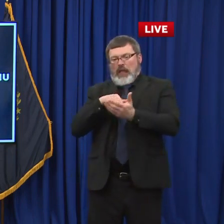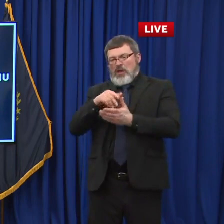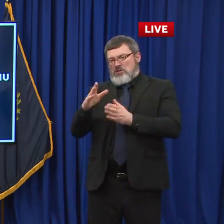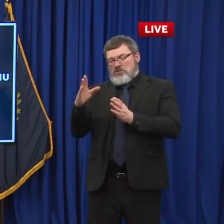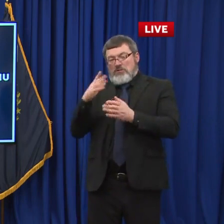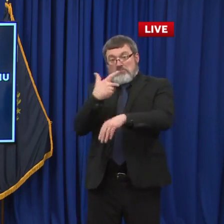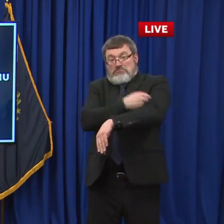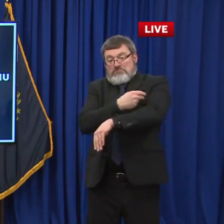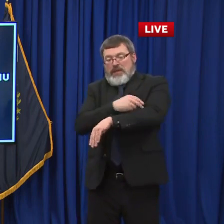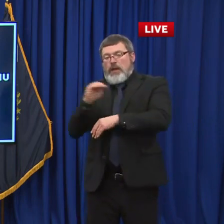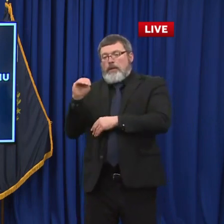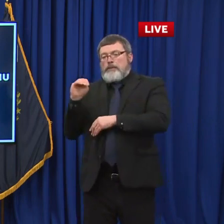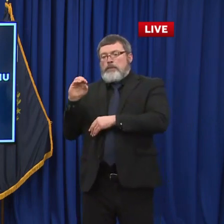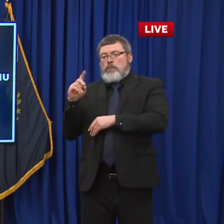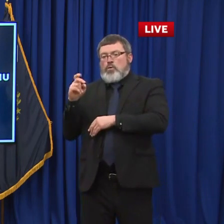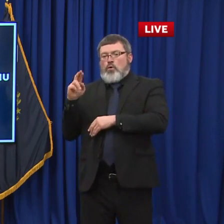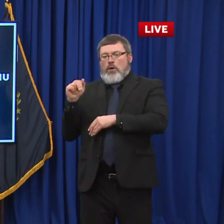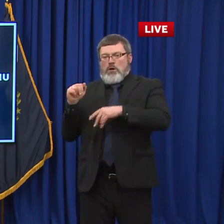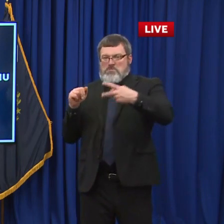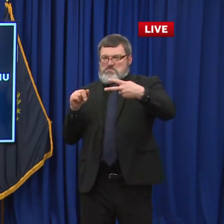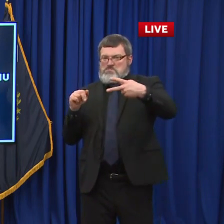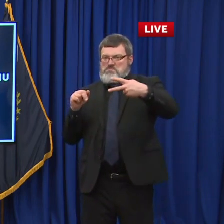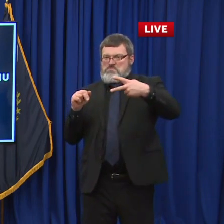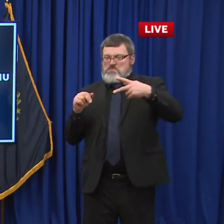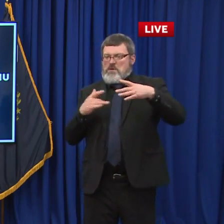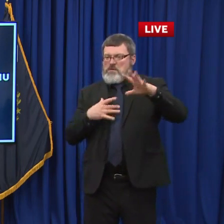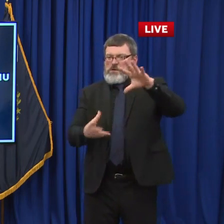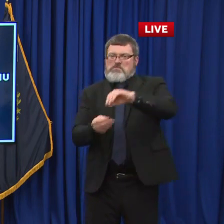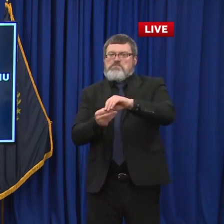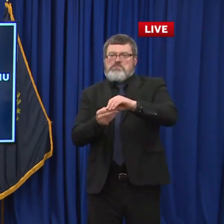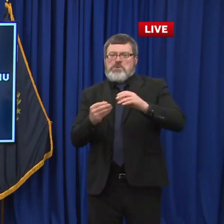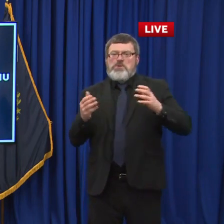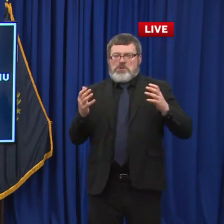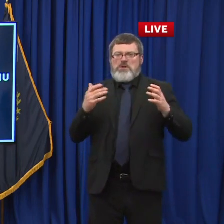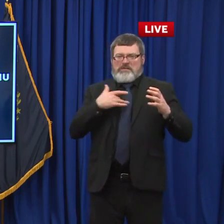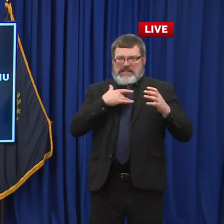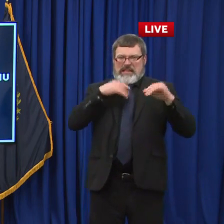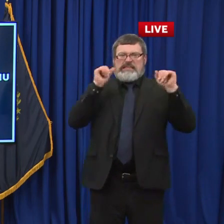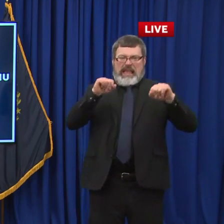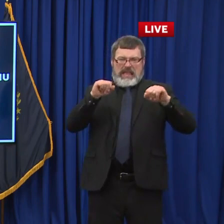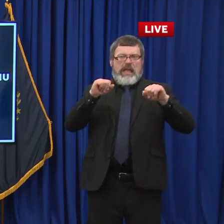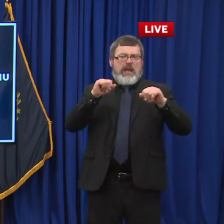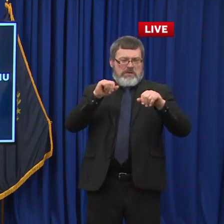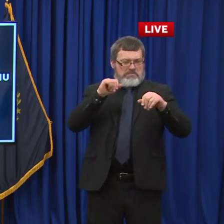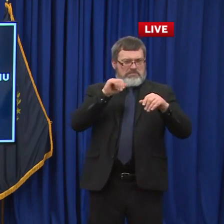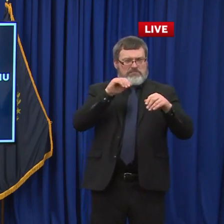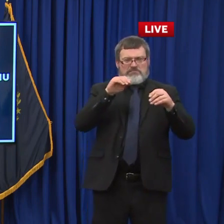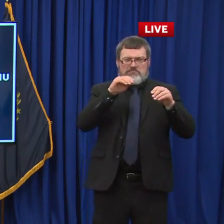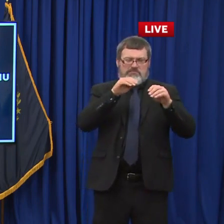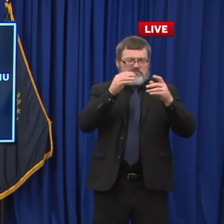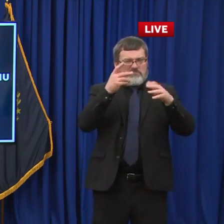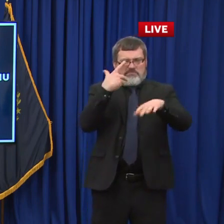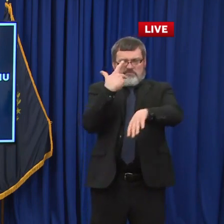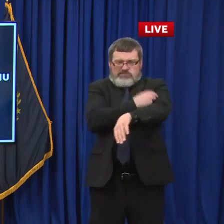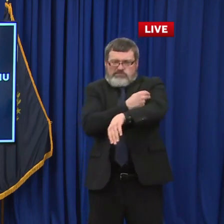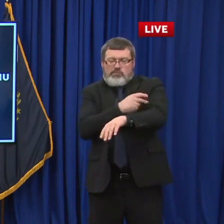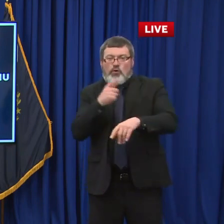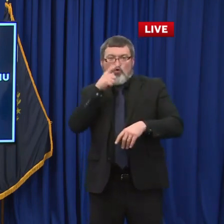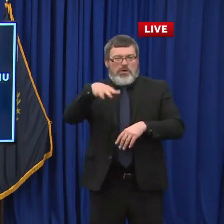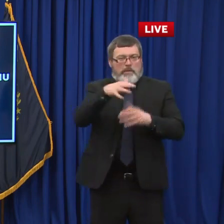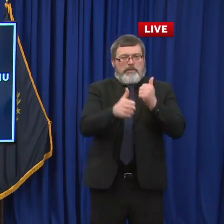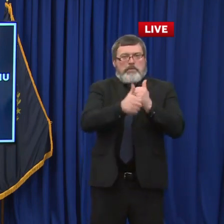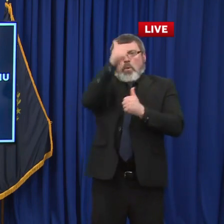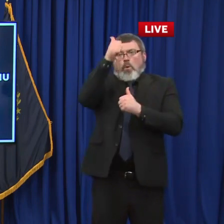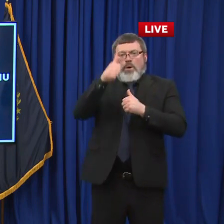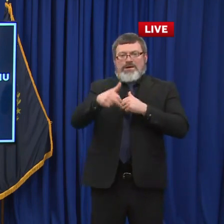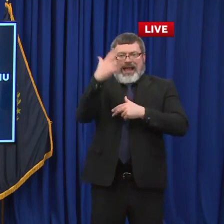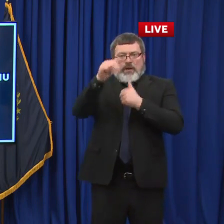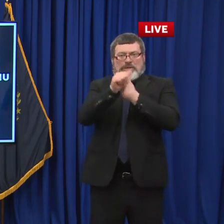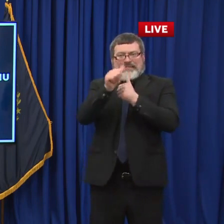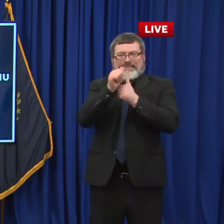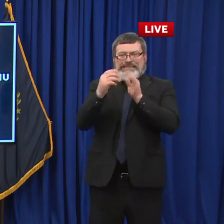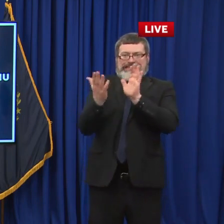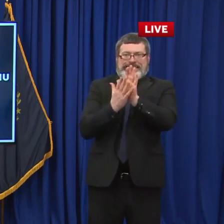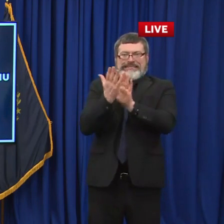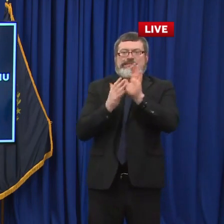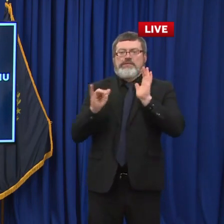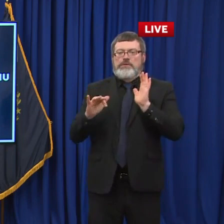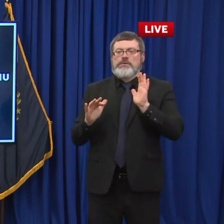WE ARE NOT SURE, BUT THAT IS THE BALLPARK RANGE WE FEEL CONFIDENT , AND THAT IS A NICE RANGE IN TERMS OF THAT COVERS A LOT OF HIGH-RISK INDIVIDUALS.